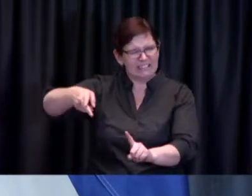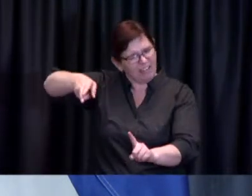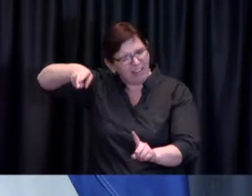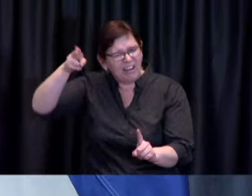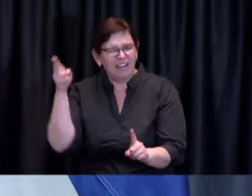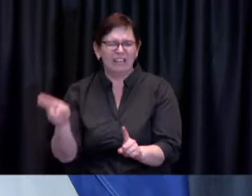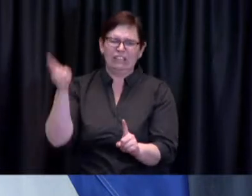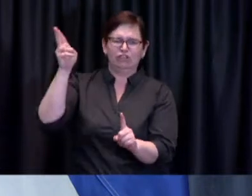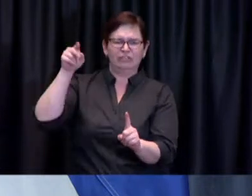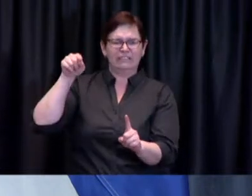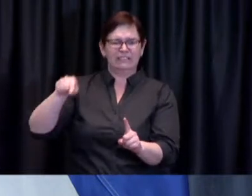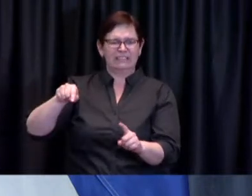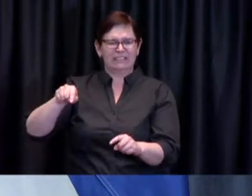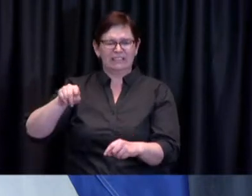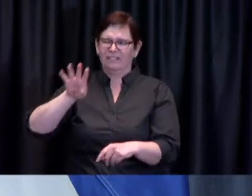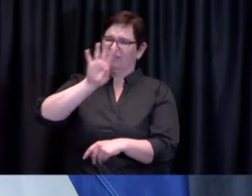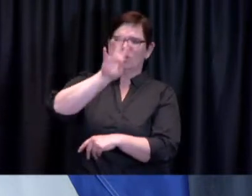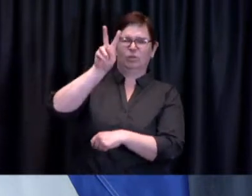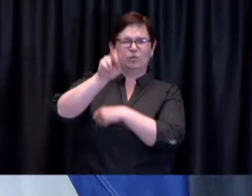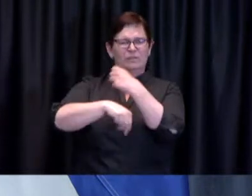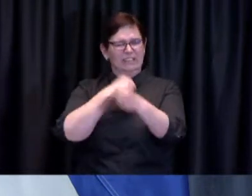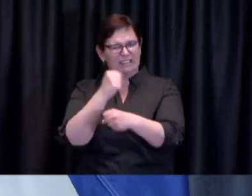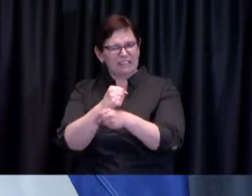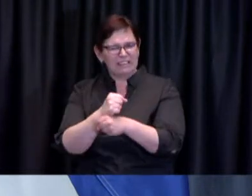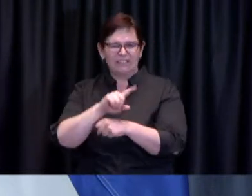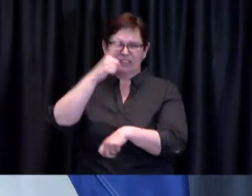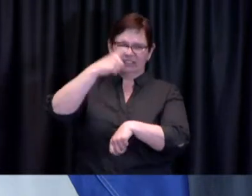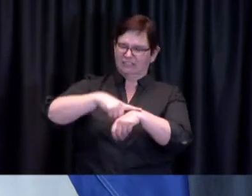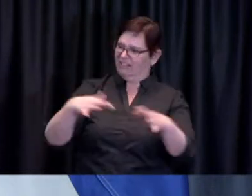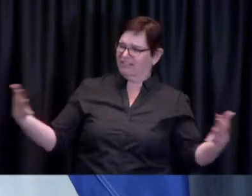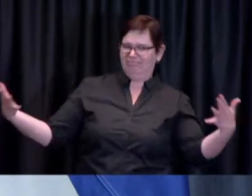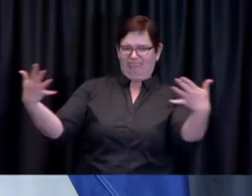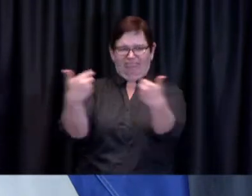teams have met in the playoffs not with standing the rivalry that goes back goes back decades and